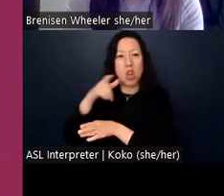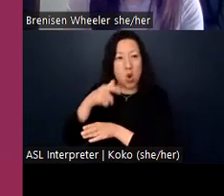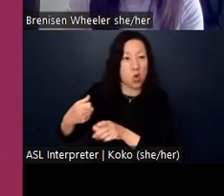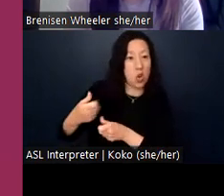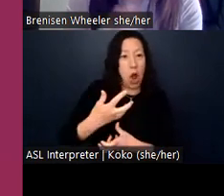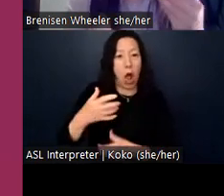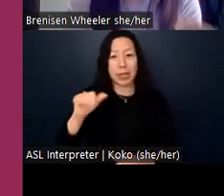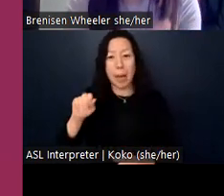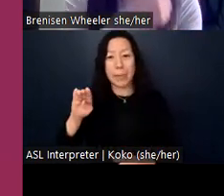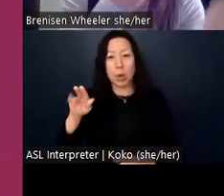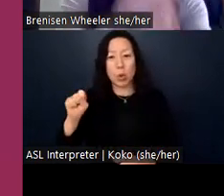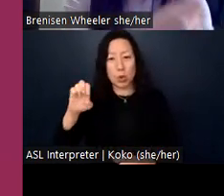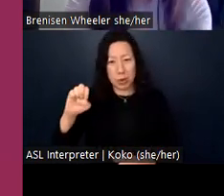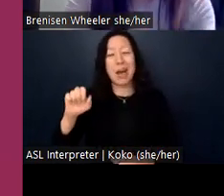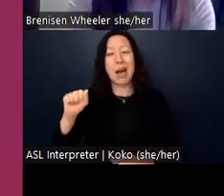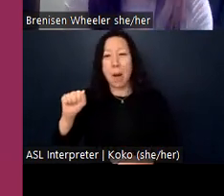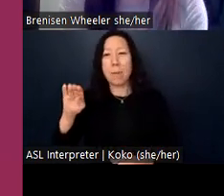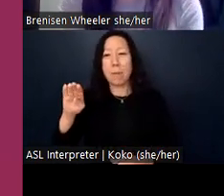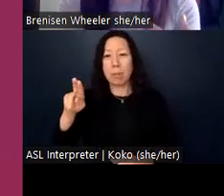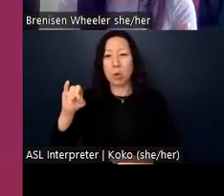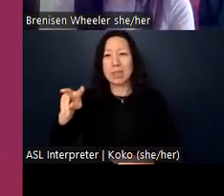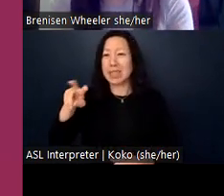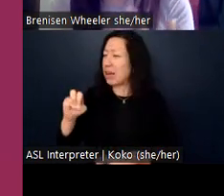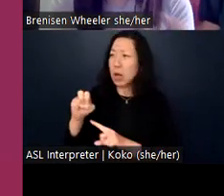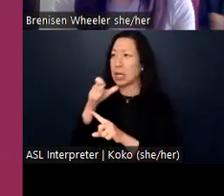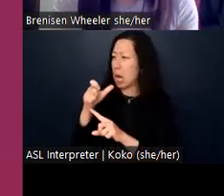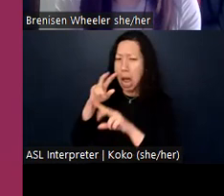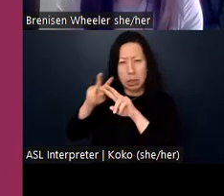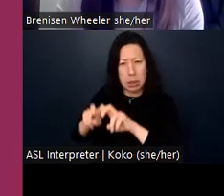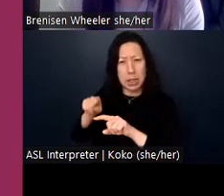we start to seek to understand, we can start the important work of accountability.